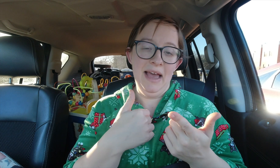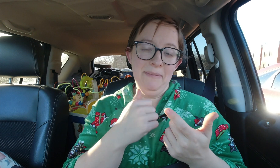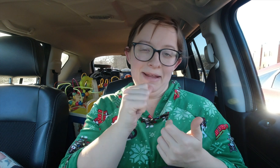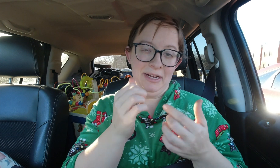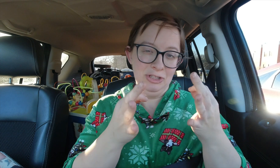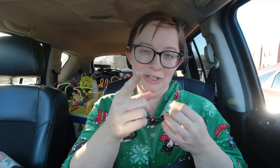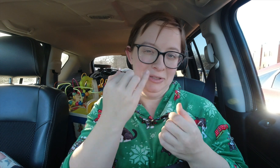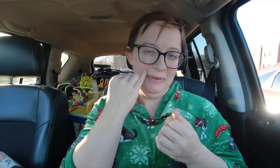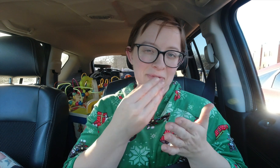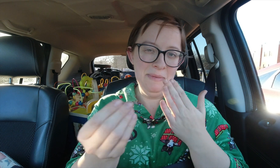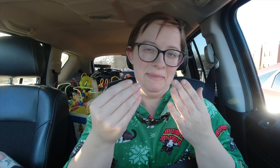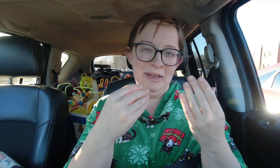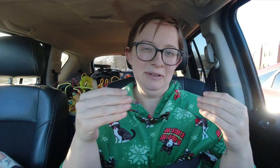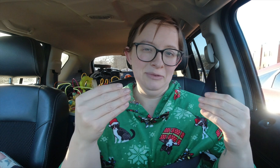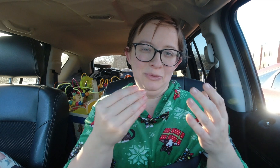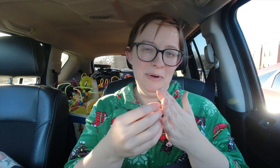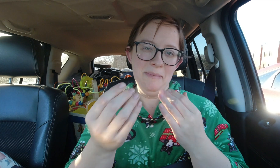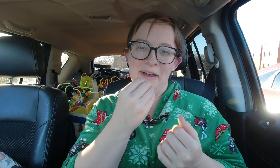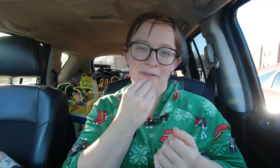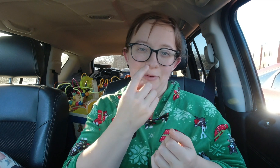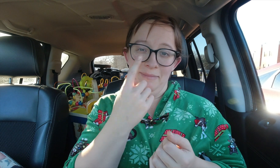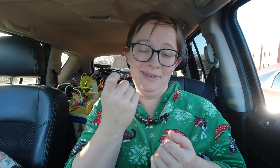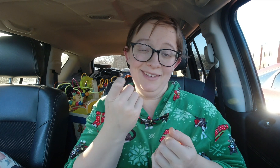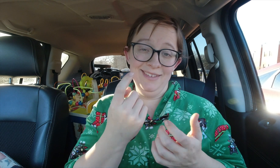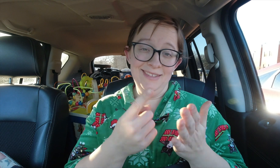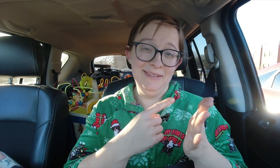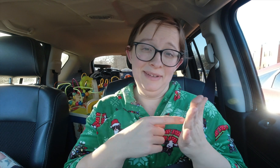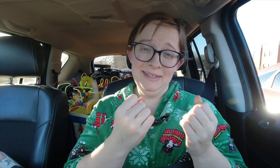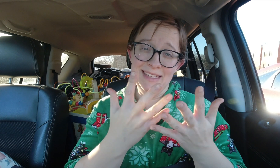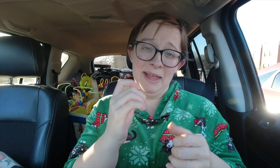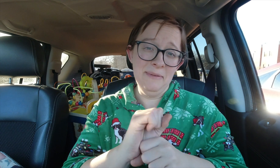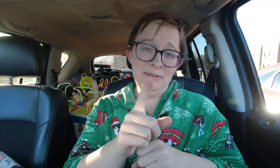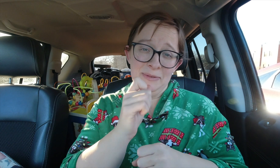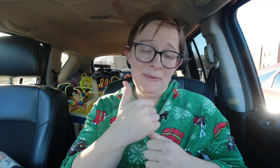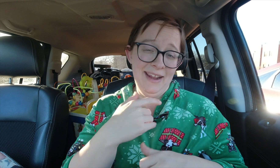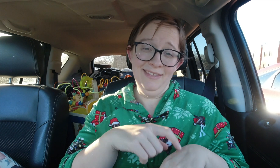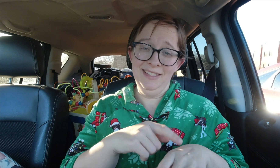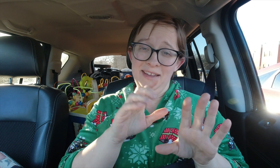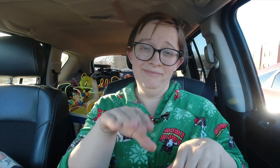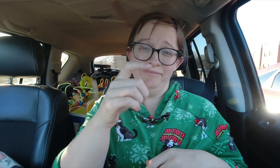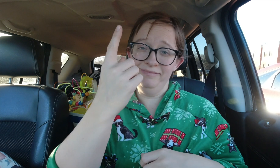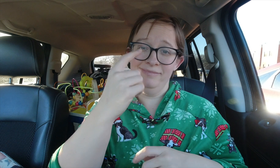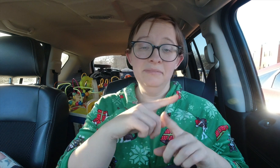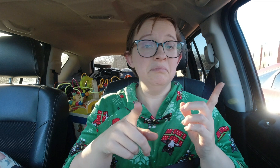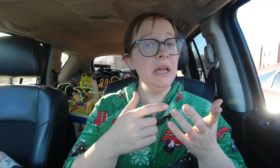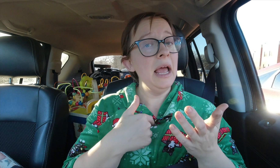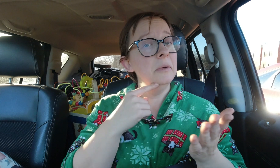then I am NOT gonna judge you if you buy store-bought food. Because you know sometimes it's a lot of work and you just don't have time.